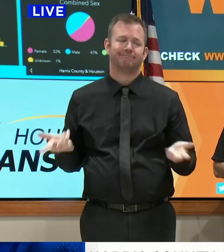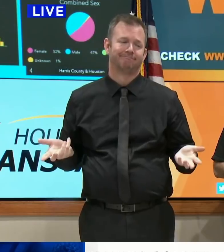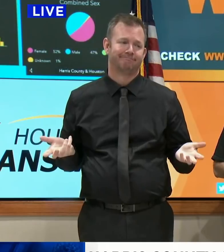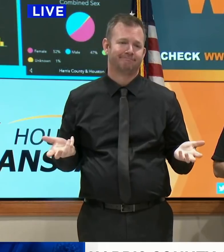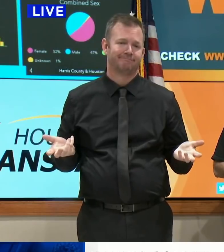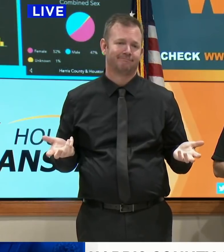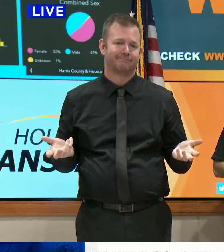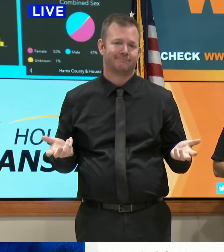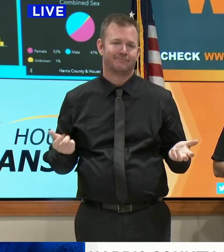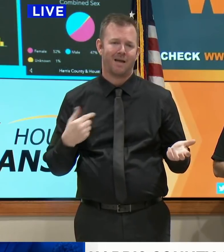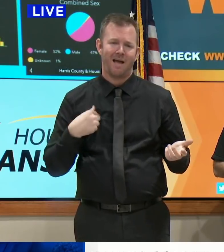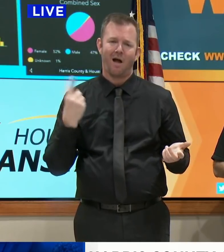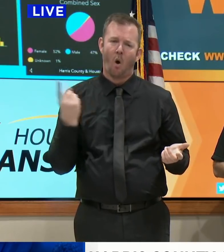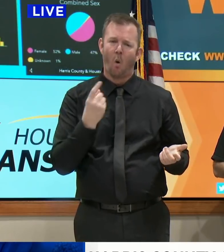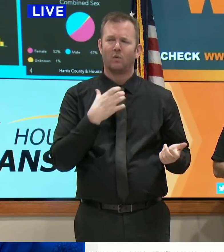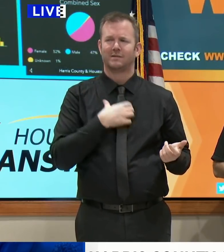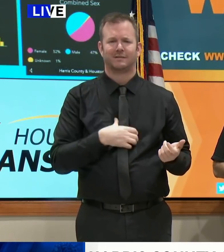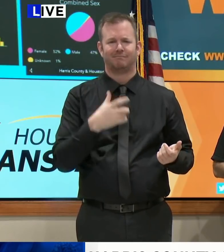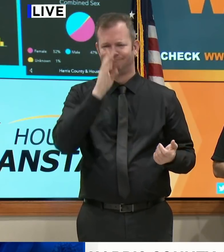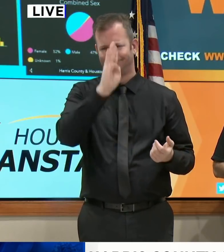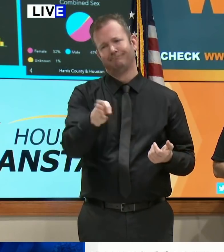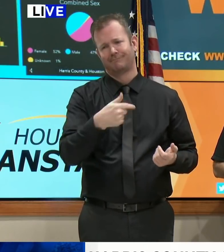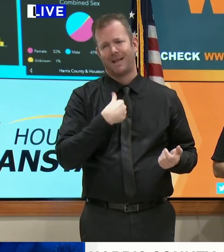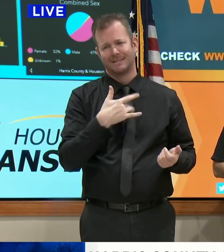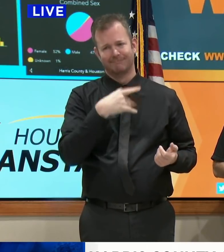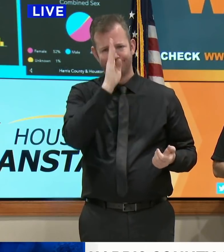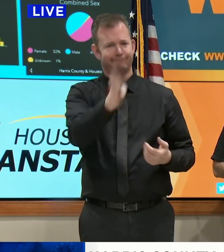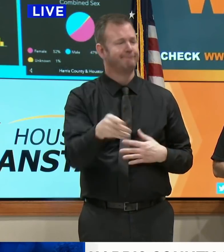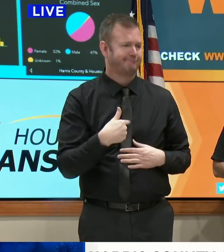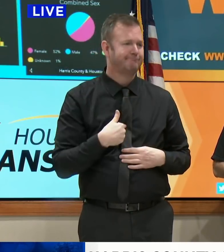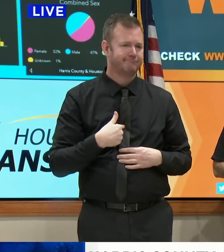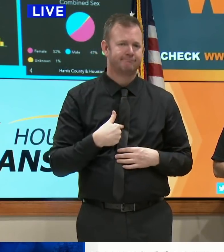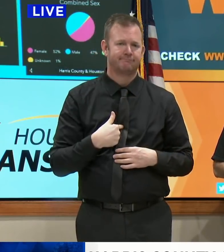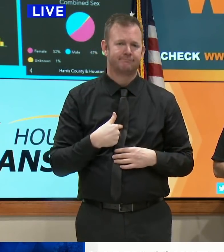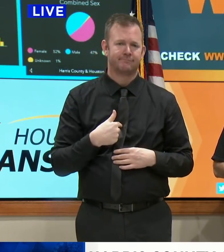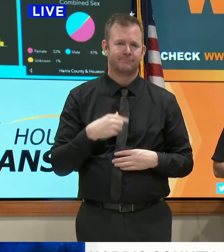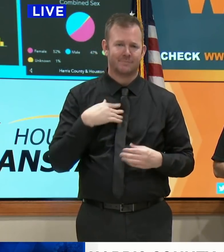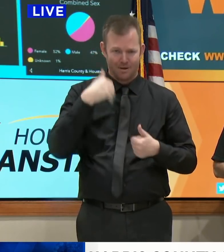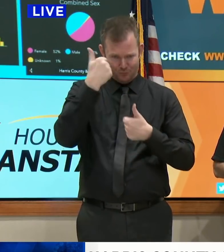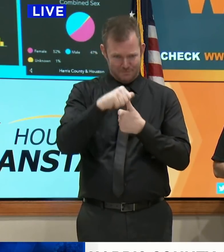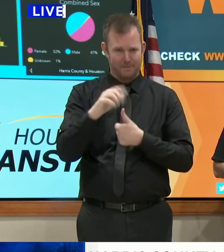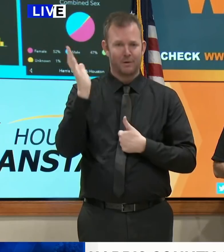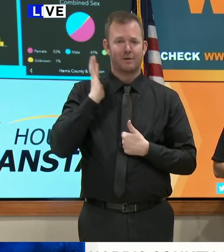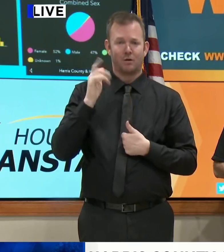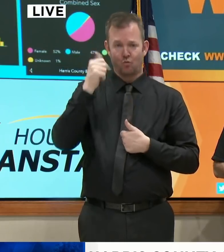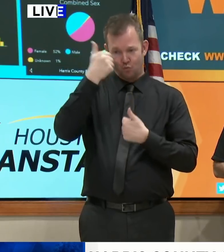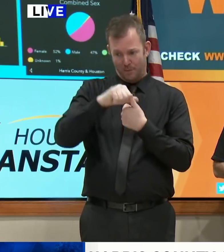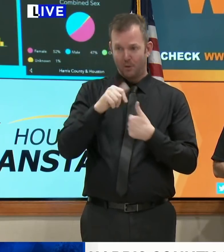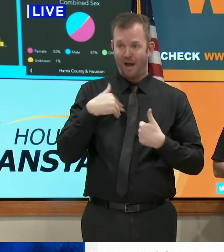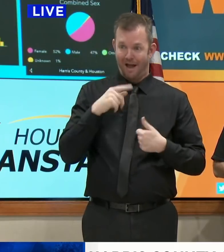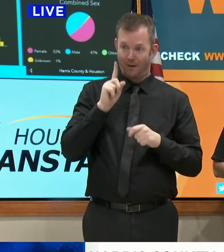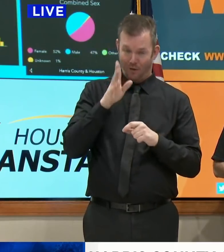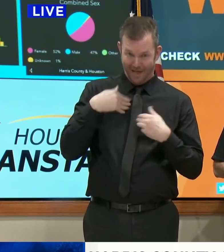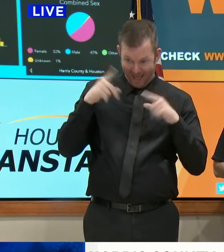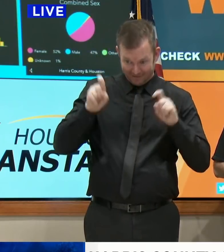done different, you know at this point. this point. I wish that from early on we’ve I wish that from early on we’ve had testing but I’ve said that had testing but I’ve said that from the start I mean I’ll from the start I mean I’ll always give it to folks always give it to folks straight and that was and I’m